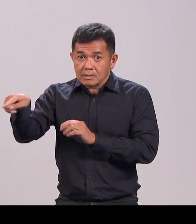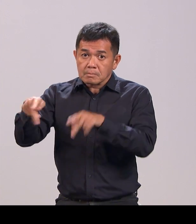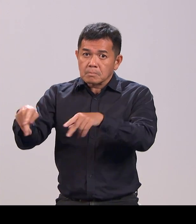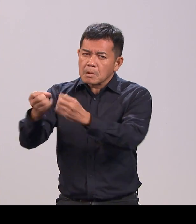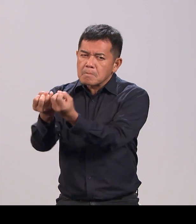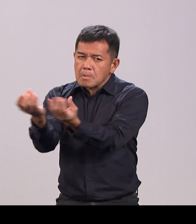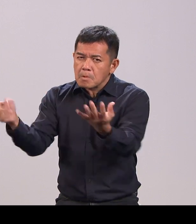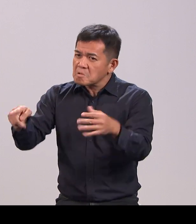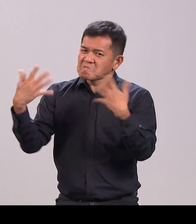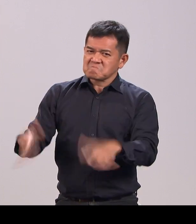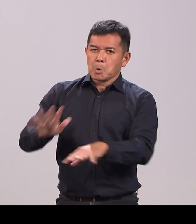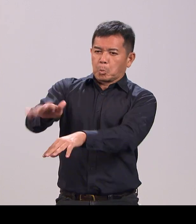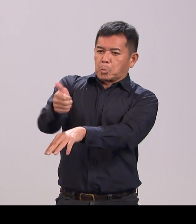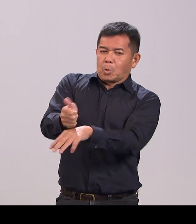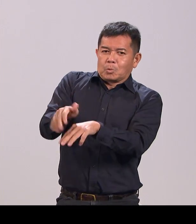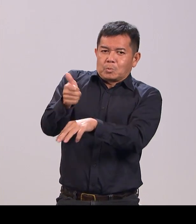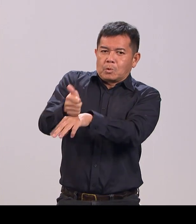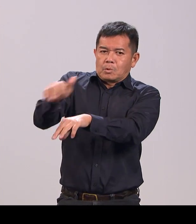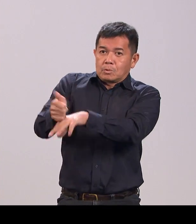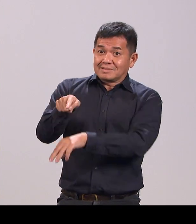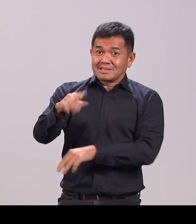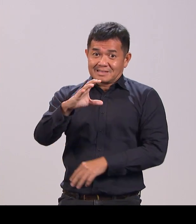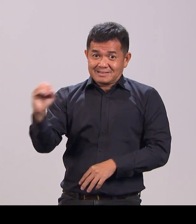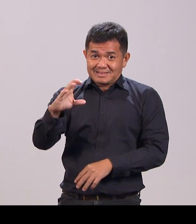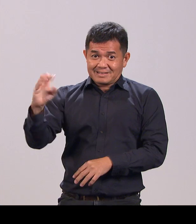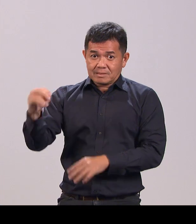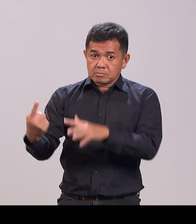One company which came out of the original Block 71 is Zimplistic.